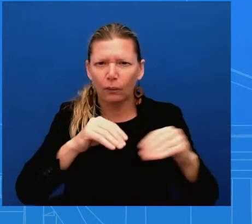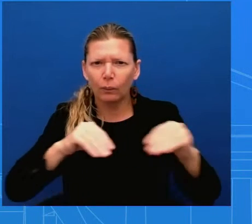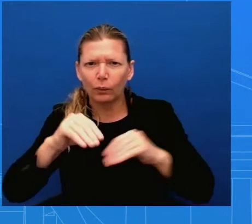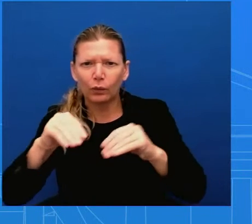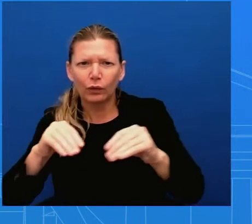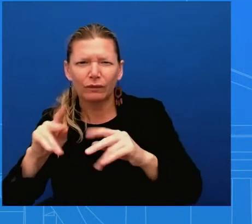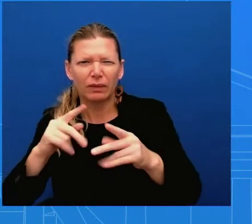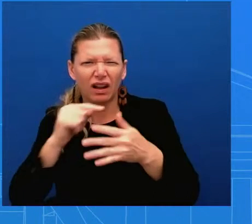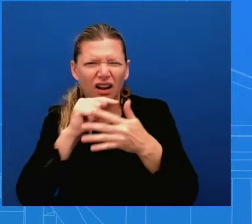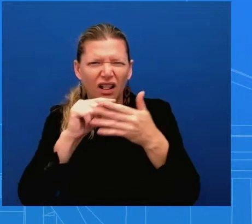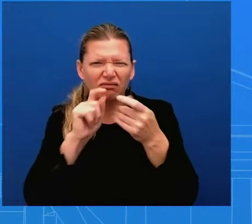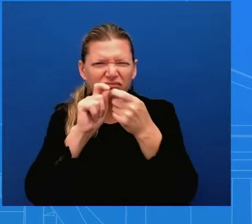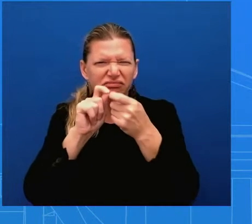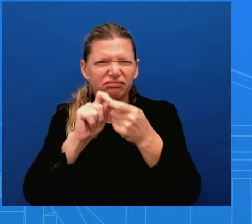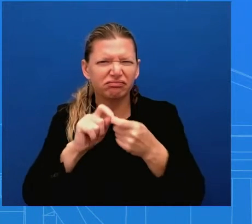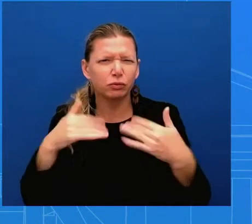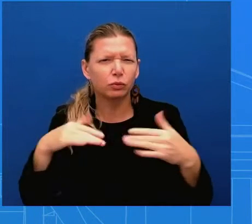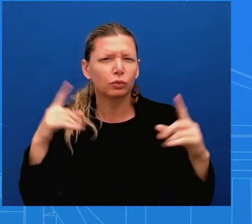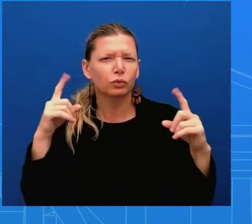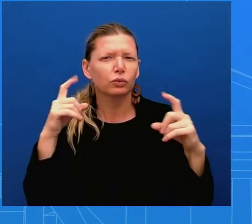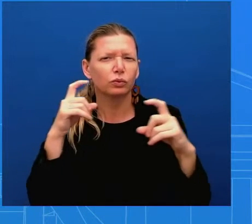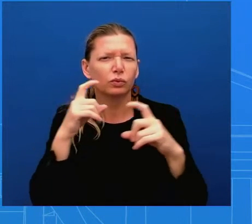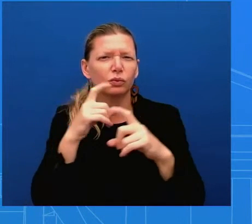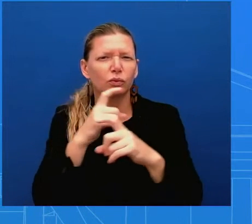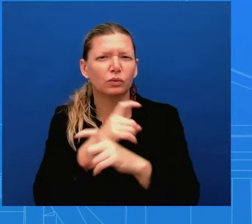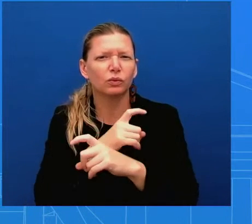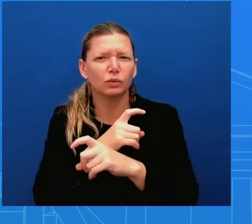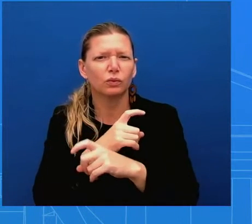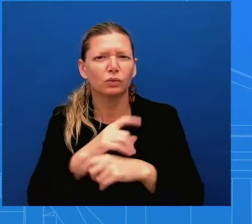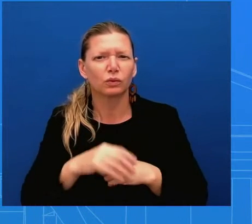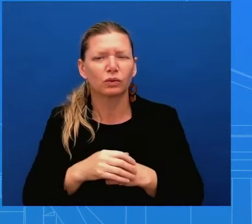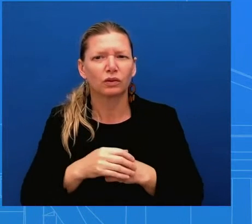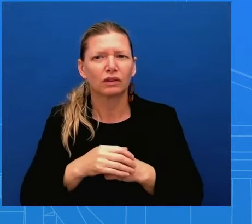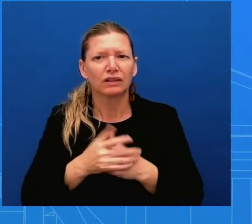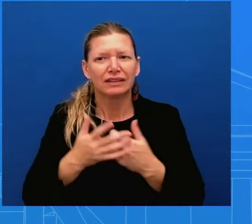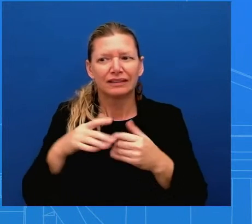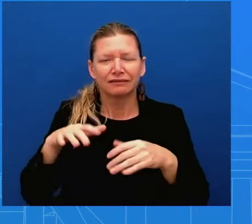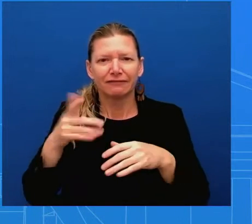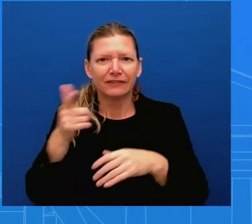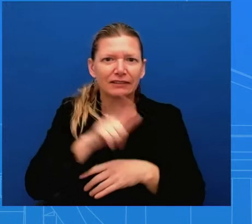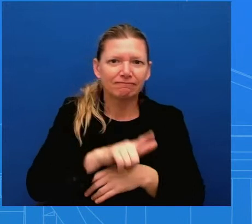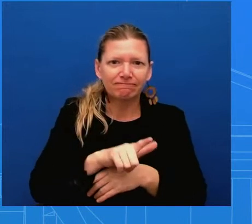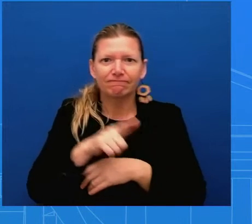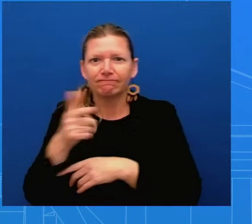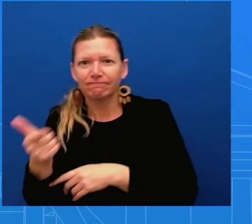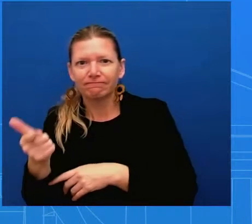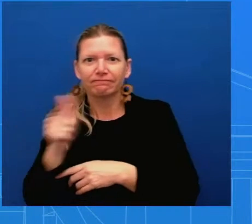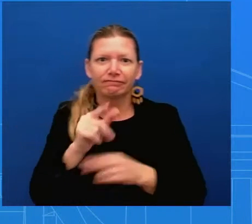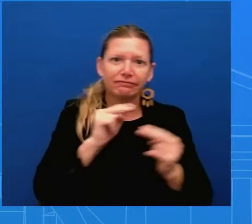that both sides could sign up to, and it's really about the specifics of that framework and filling that out that's necessary.